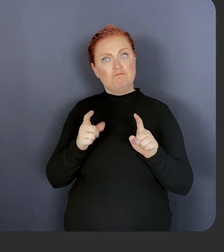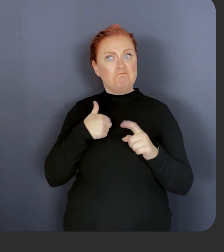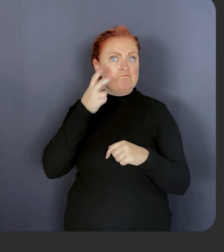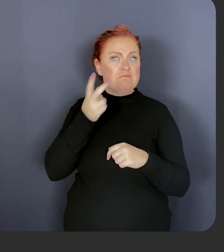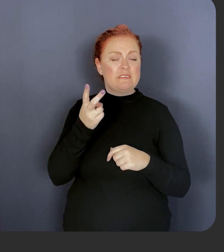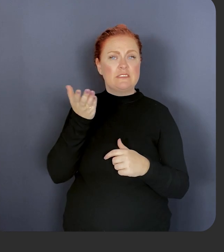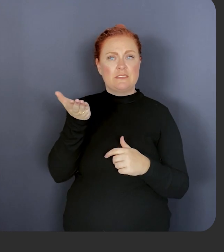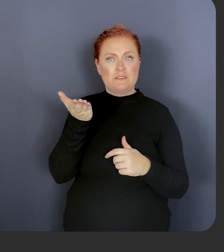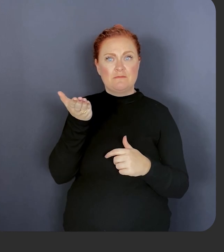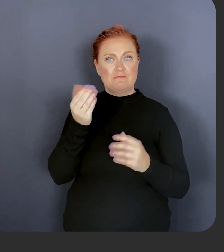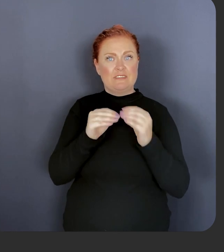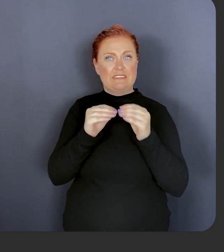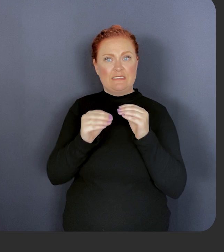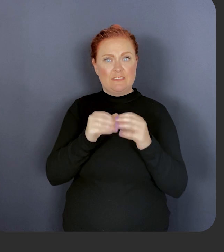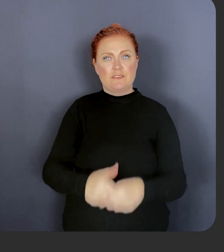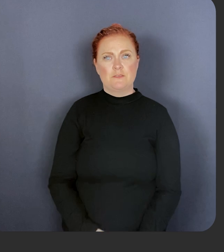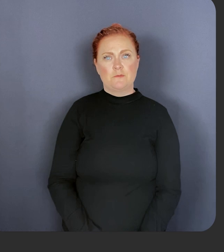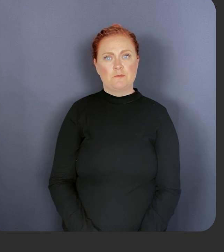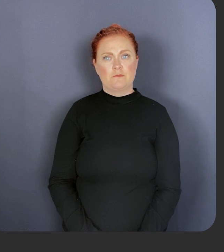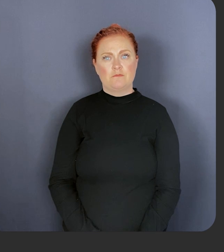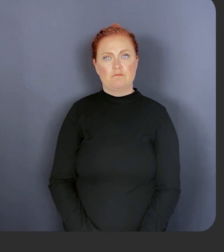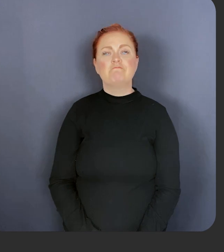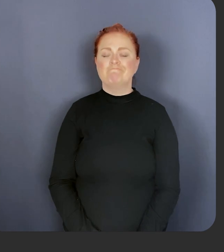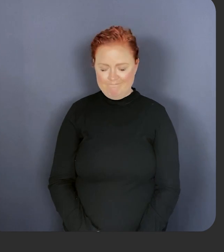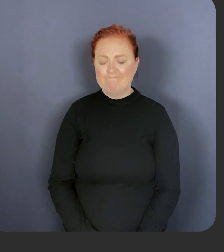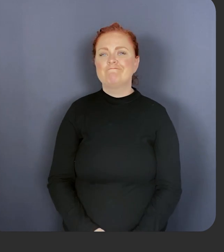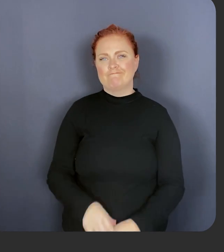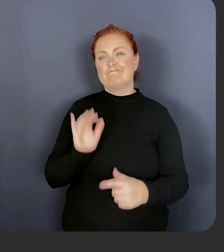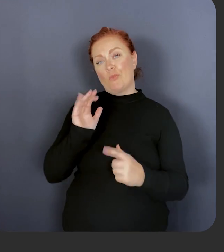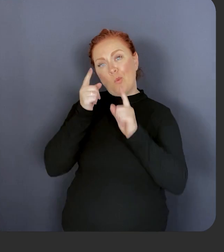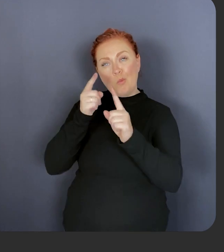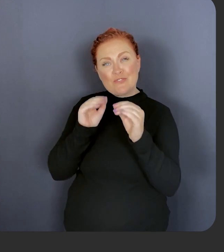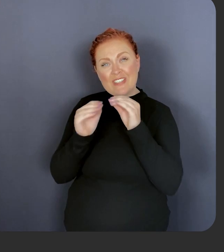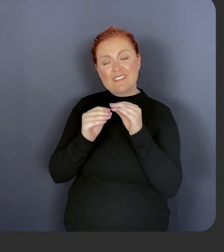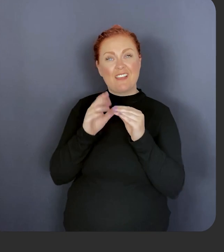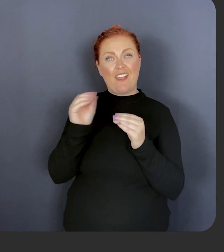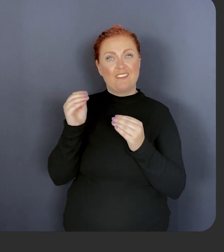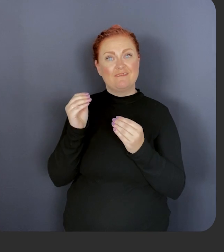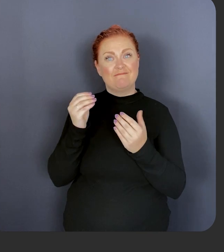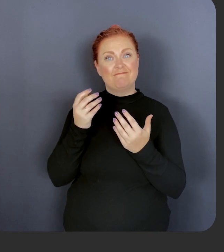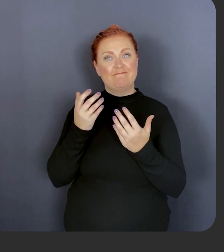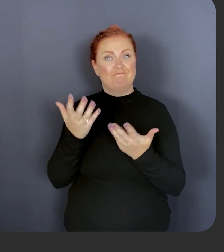should see a fix there, which is exactly what we're trying to do.